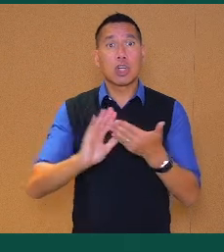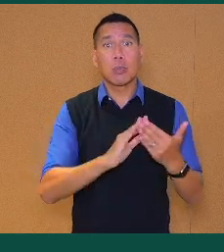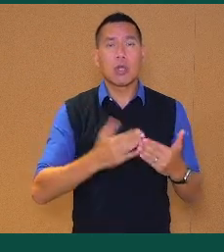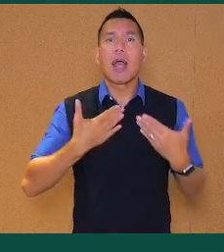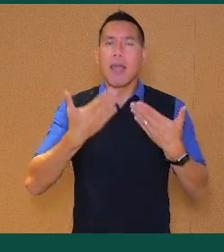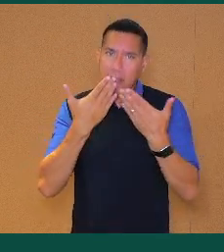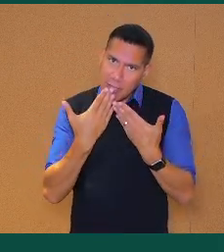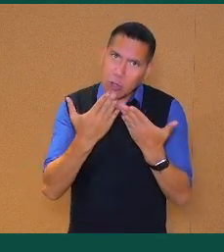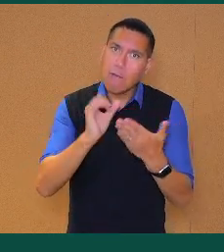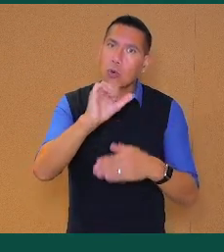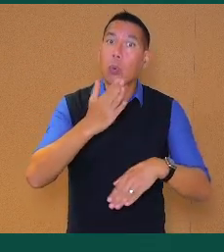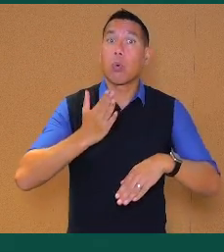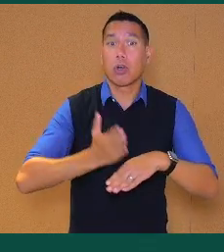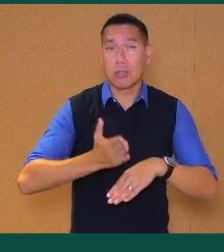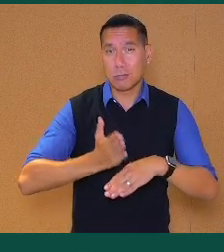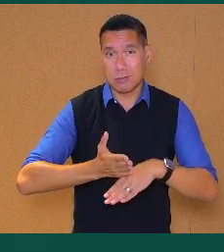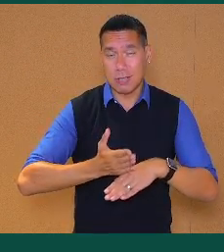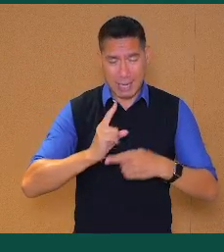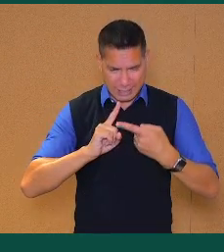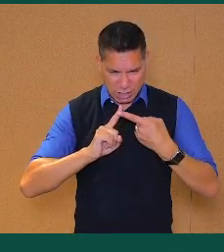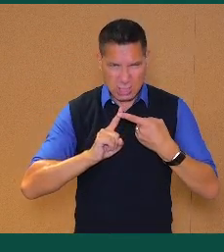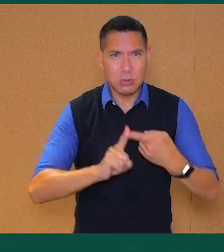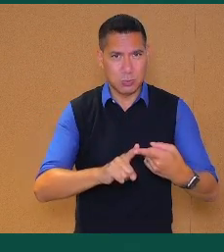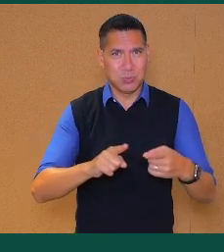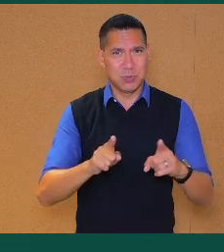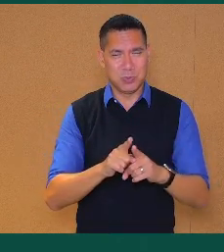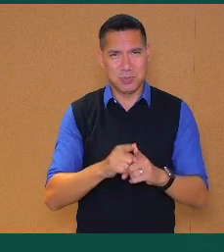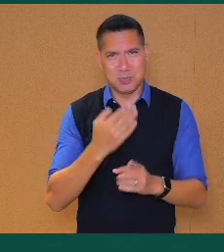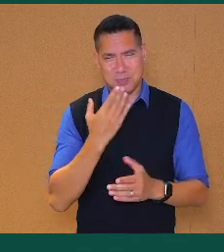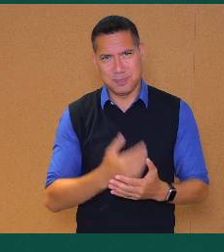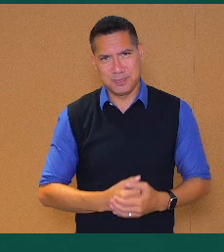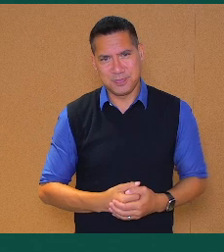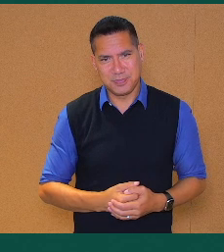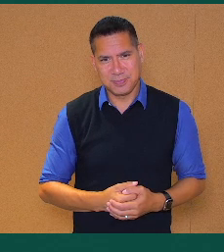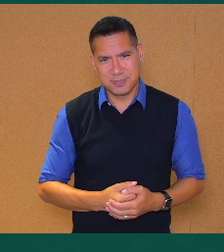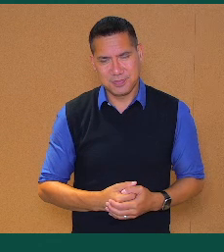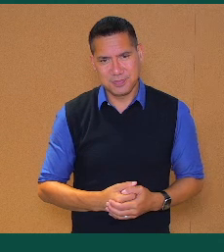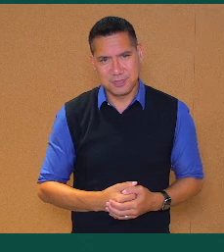you all for the work you have done and are continuing to do.